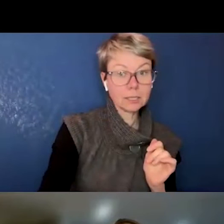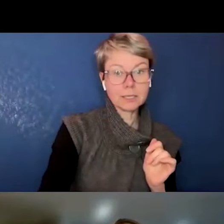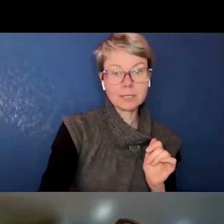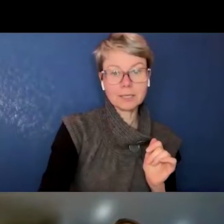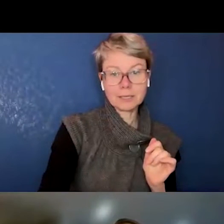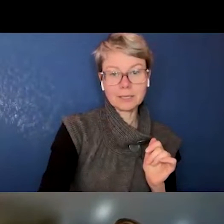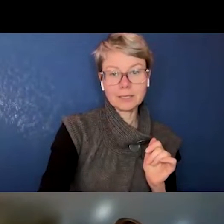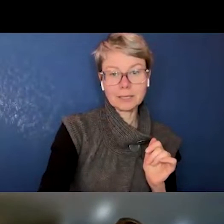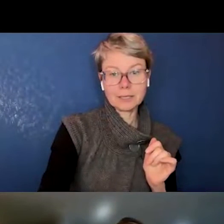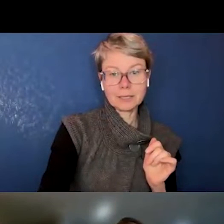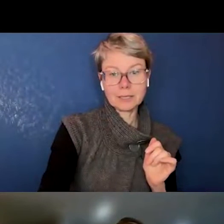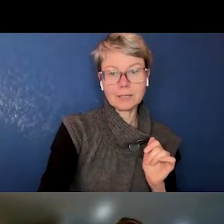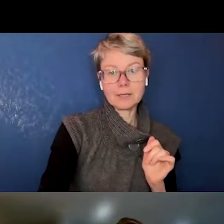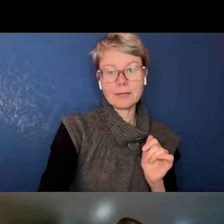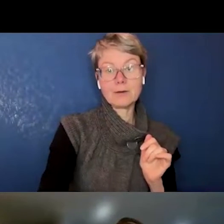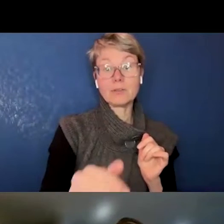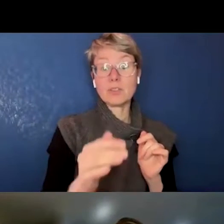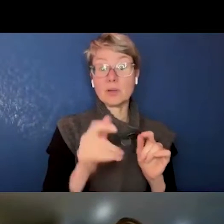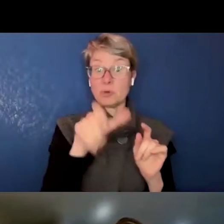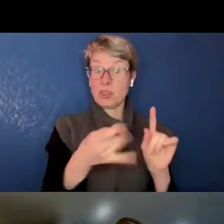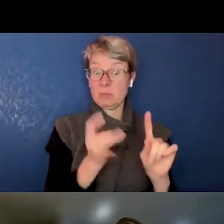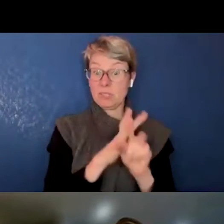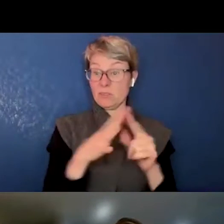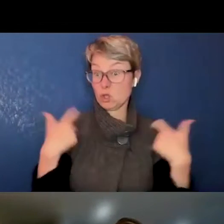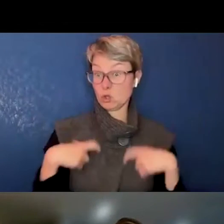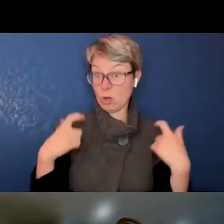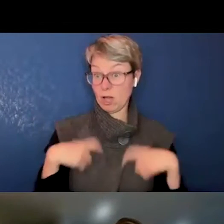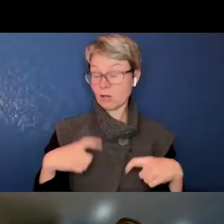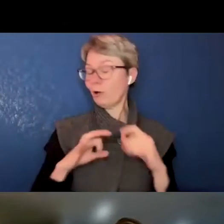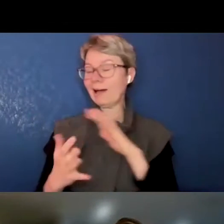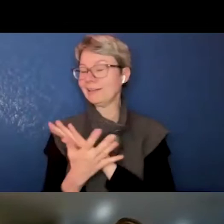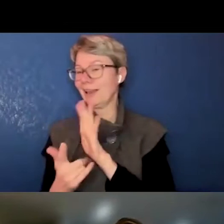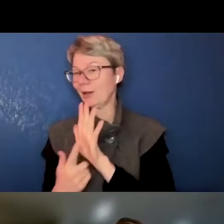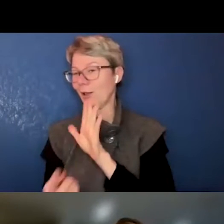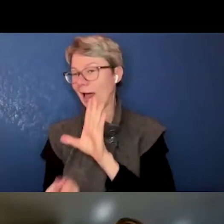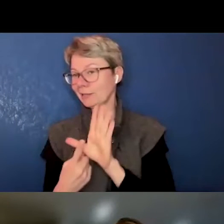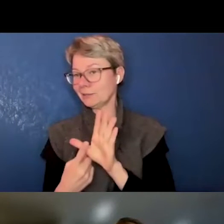legal aid who's asking if um and I'm I'm not sure if you can answer it but I'm hopeful um